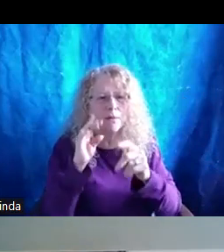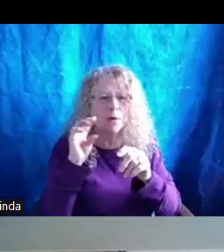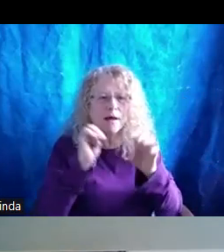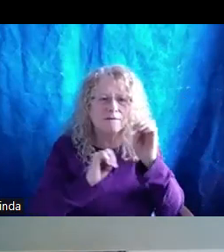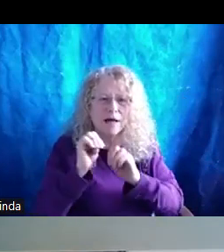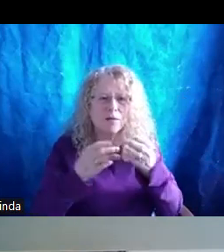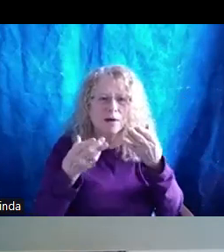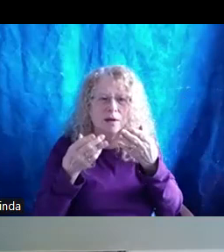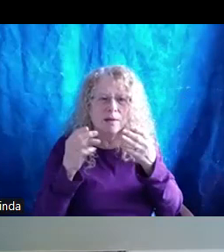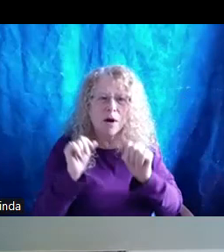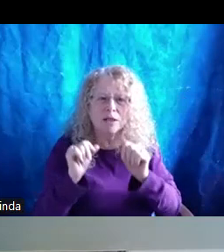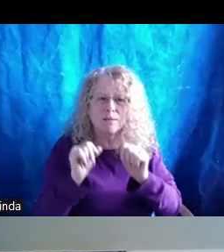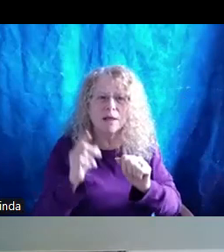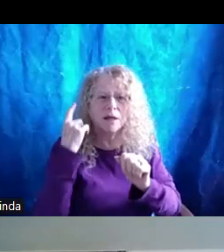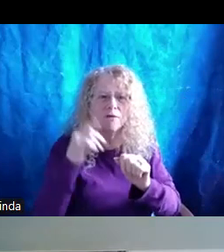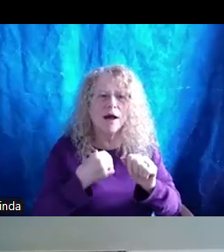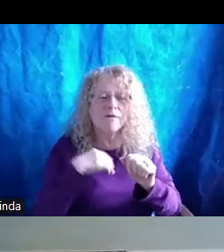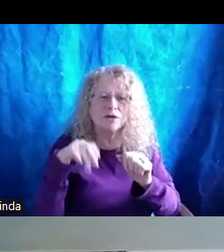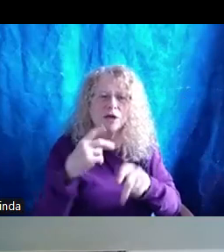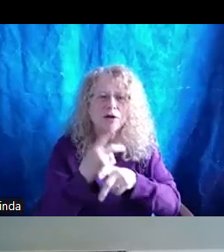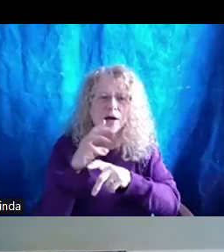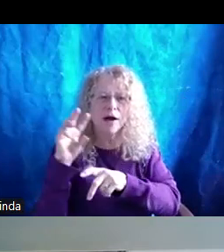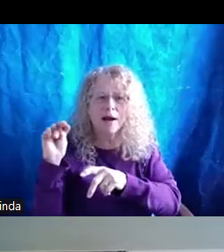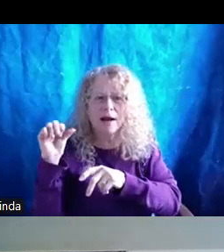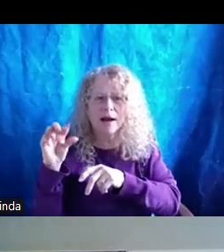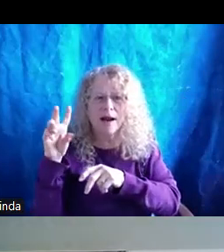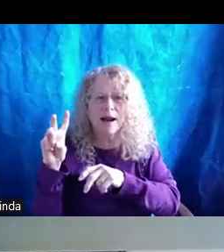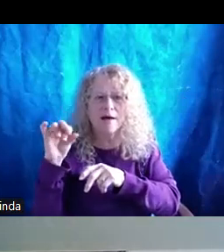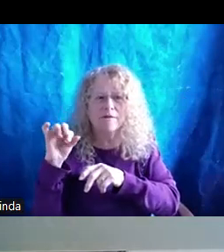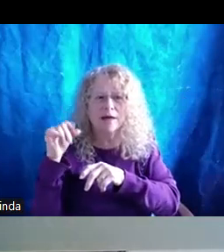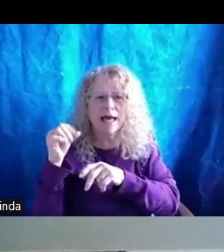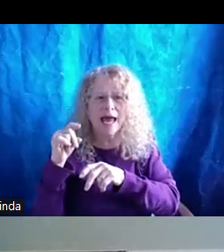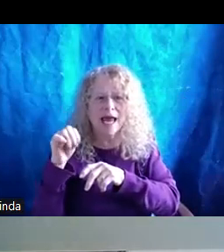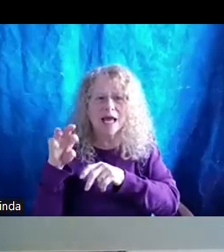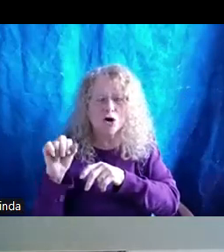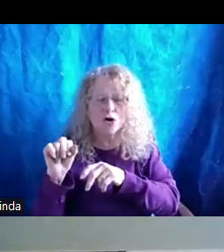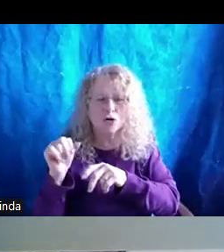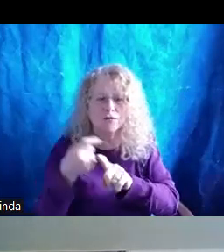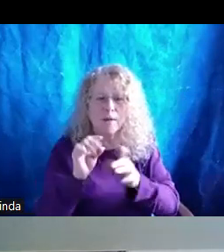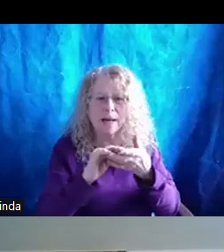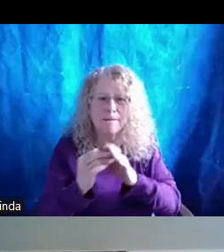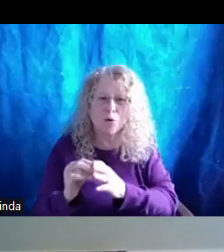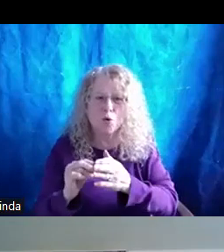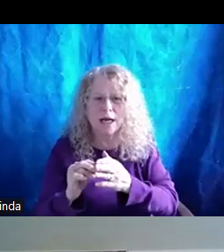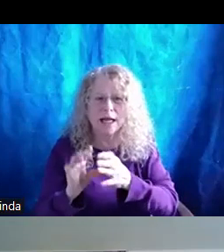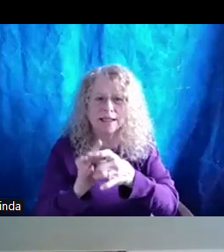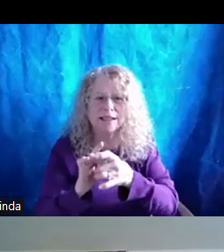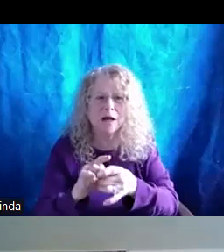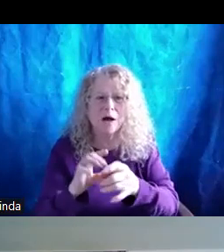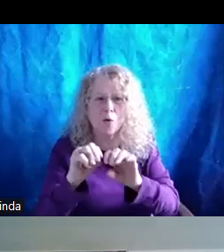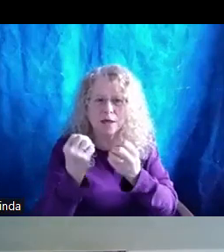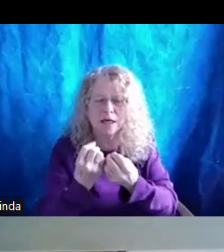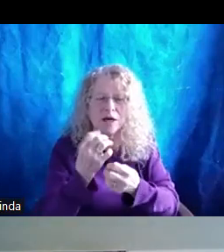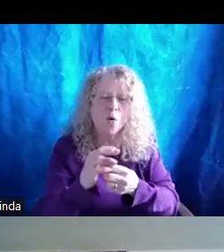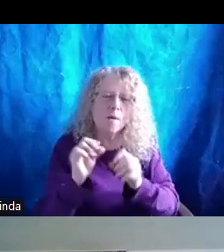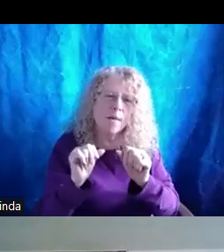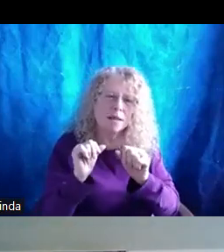NAVIGATORS EITHER FROM COMMUNITY-BASED ORGANIZATIONS OR POSSIBLY WITHIN ODHS.